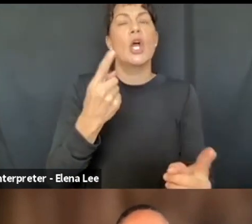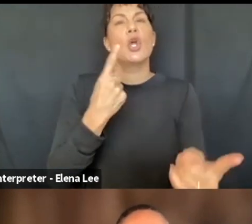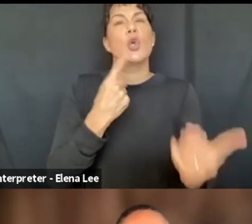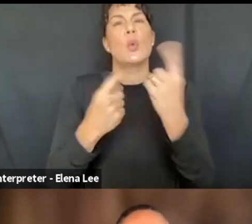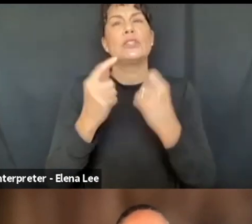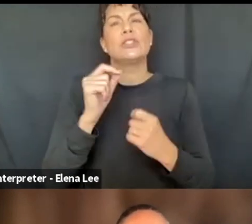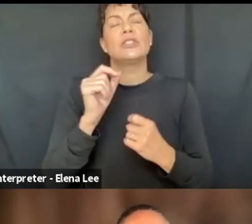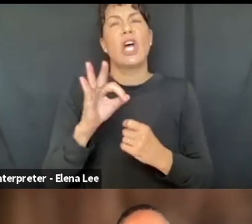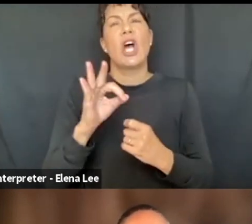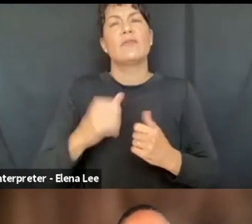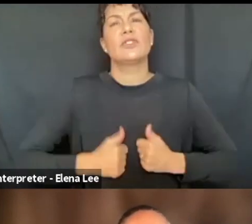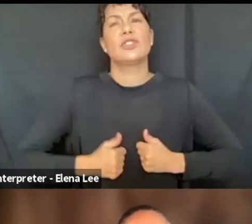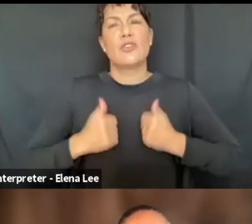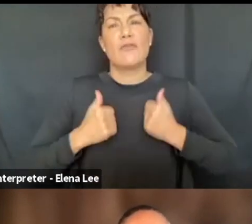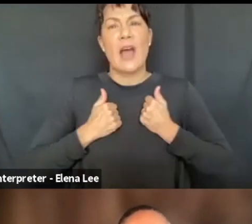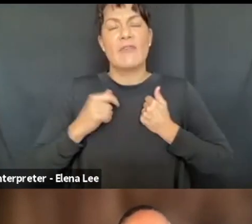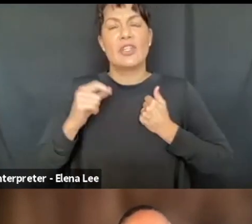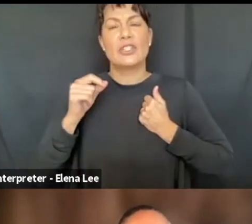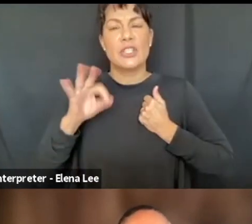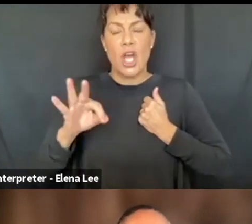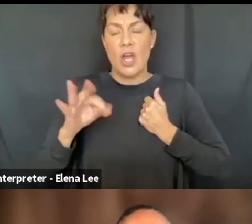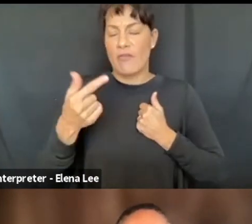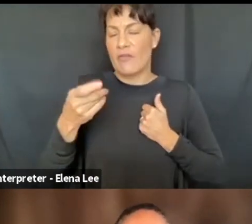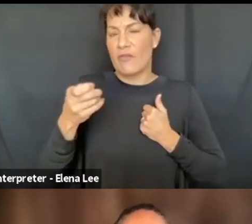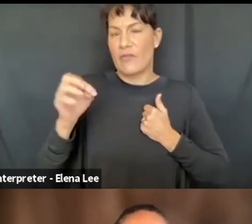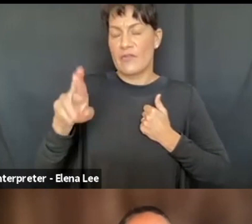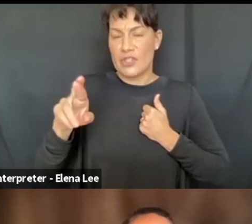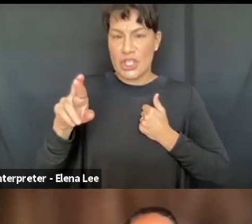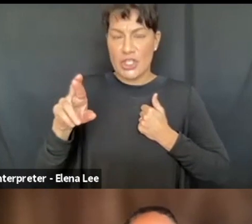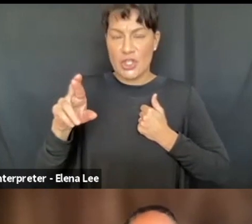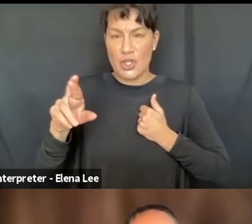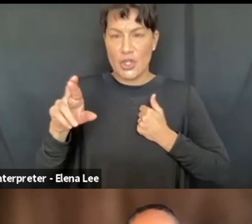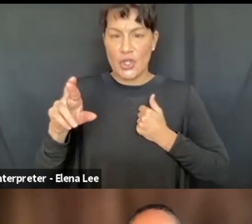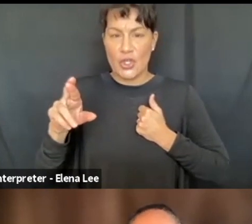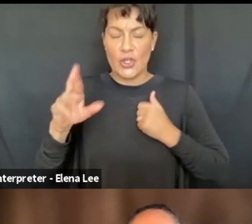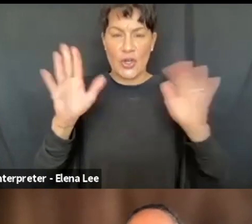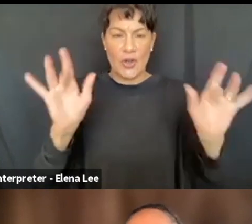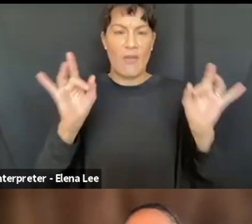and start to look into what ways we ought to be informed